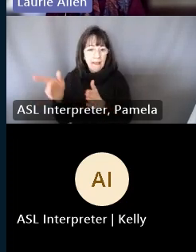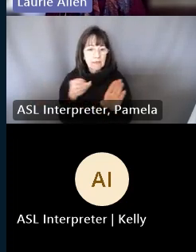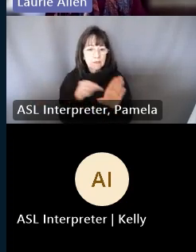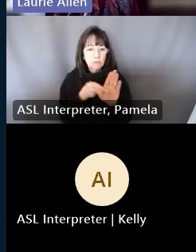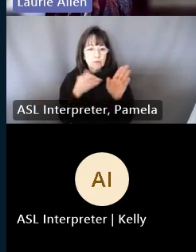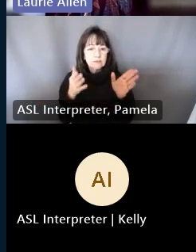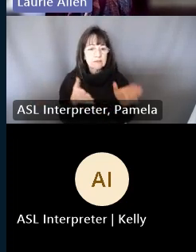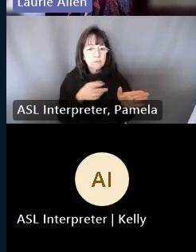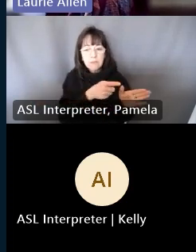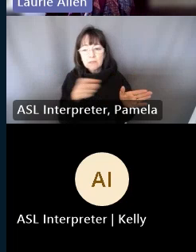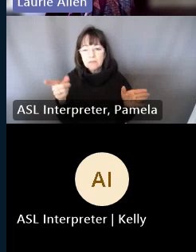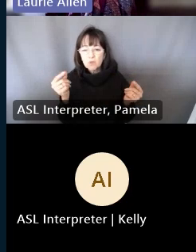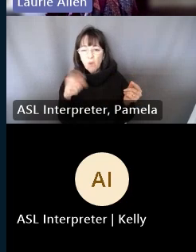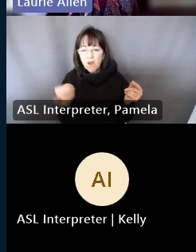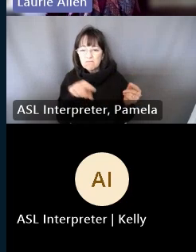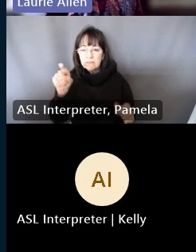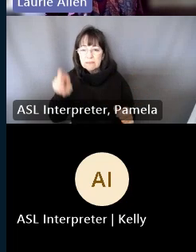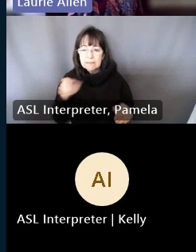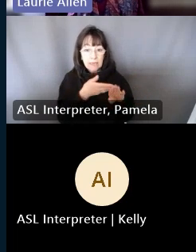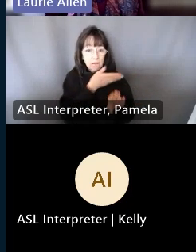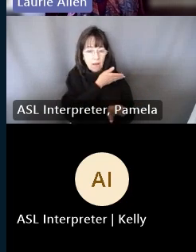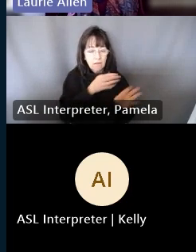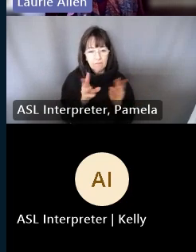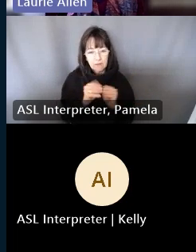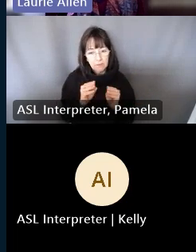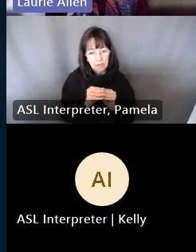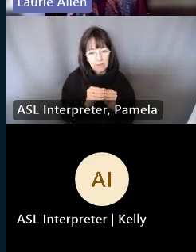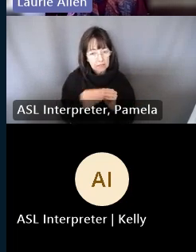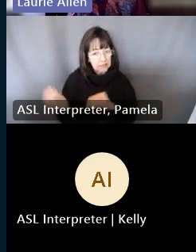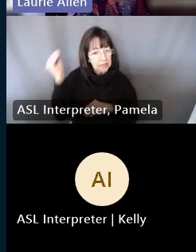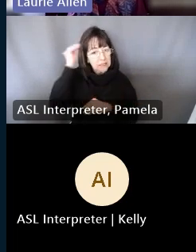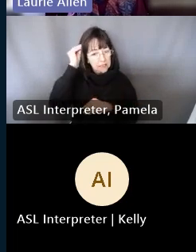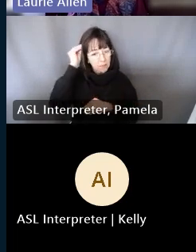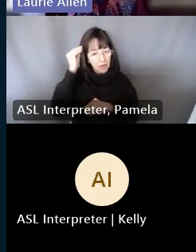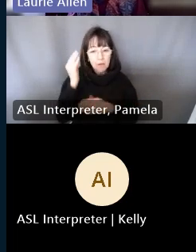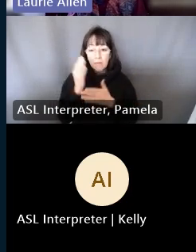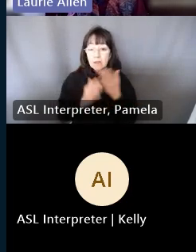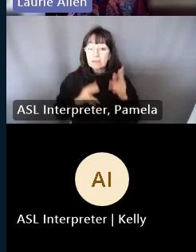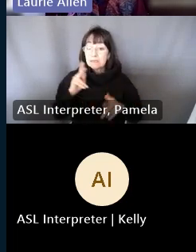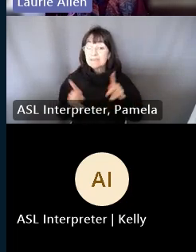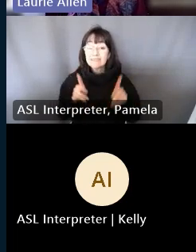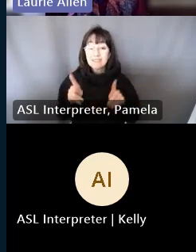ahead of the meeting. But again, keep in mind that a lot of people may have a disability they don't want to disclose.